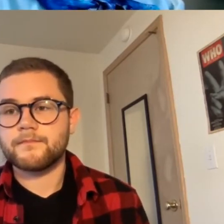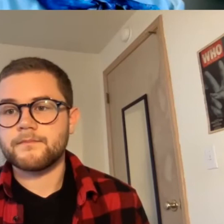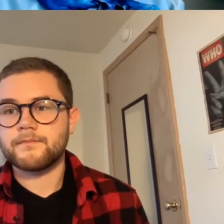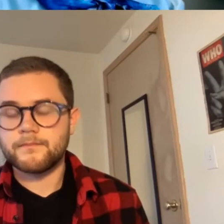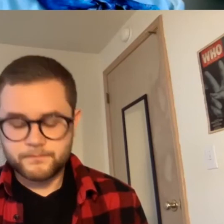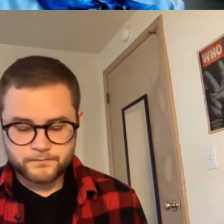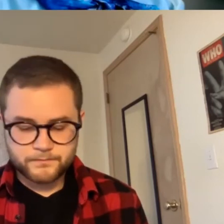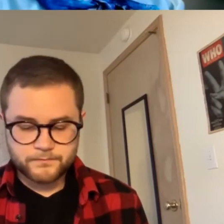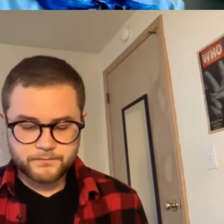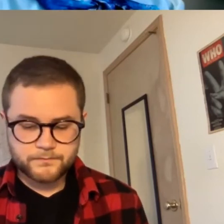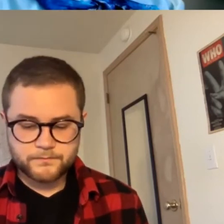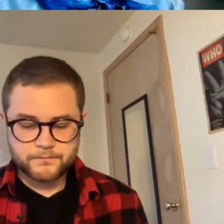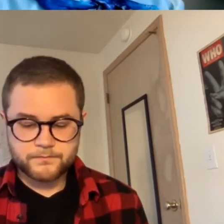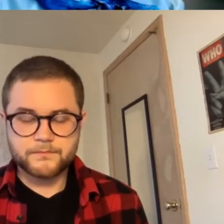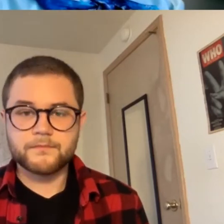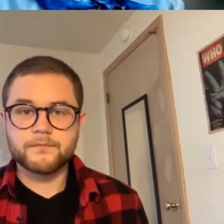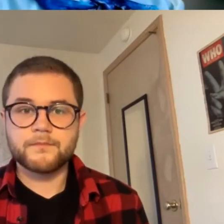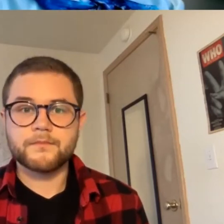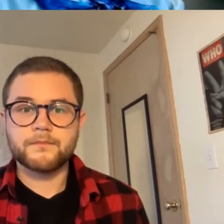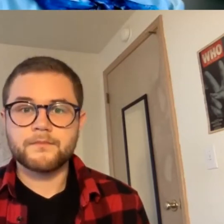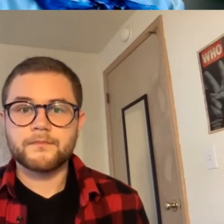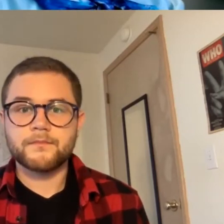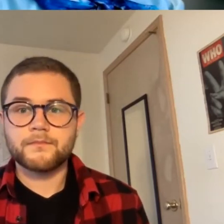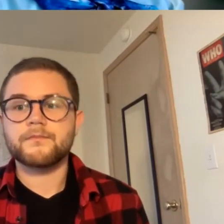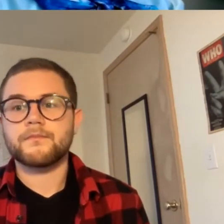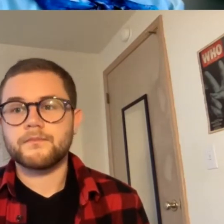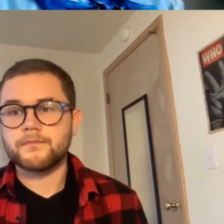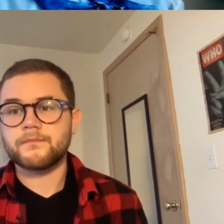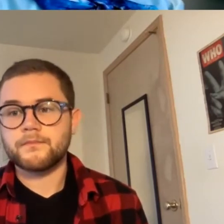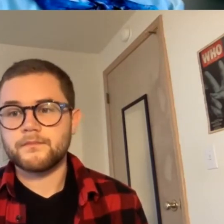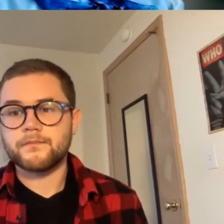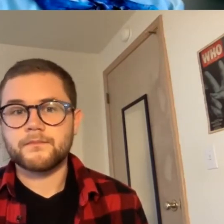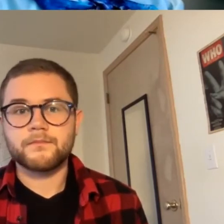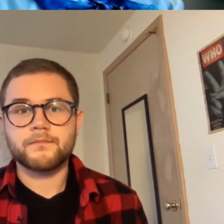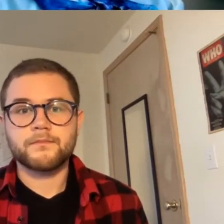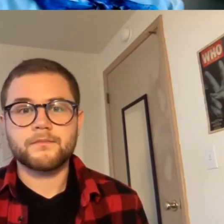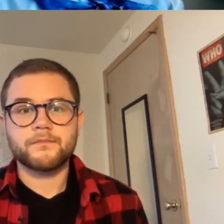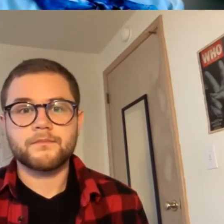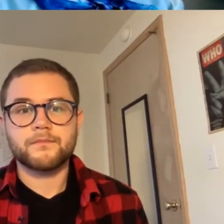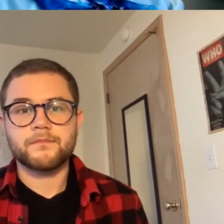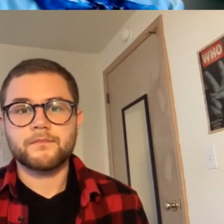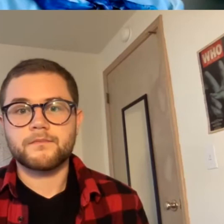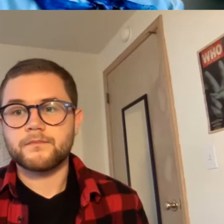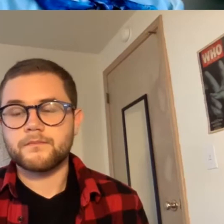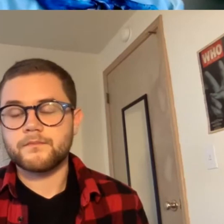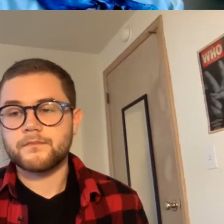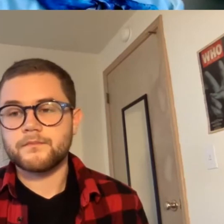Someone asked about statistics on emotional, verbal and mental abuse by teachers.